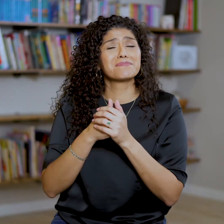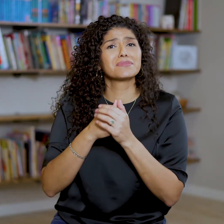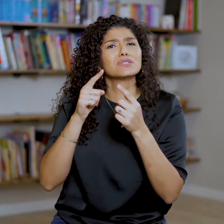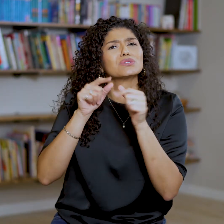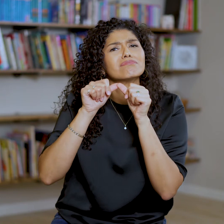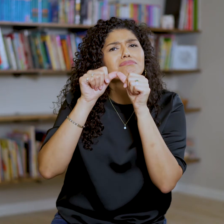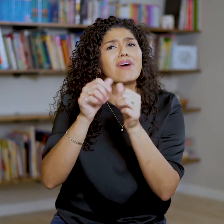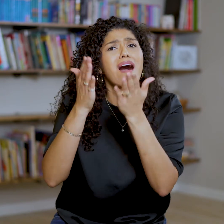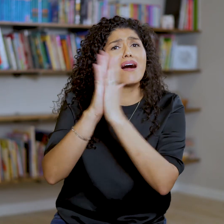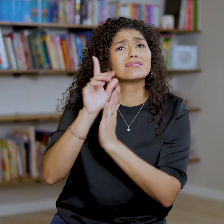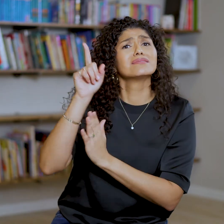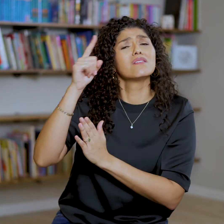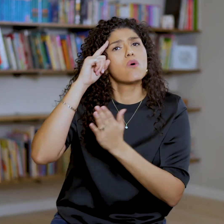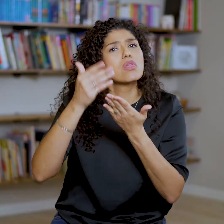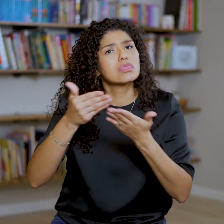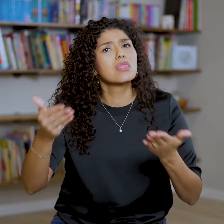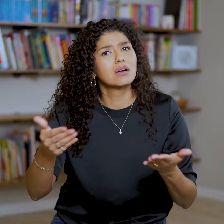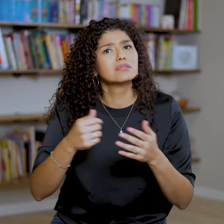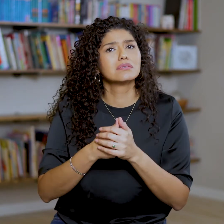to keep asking Him for things—in part because